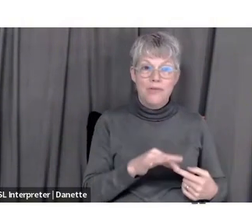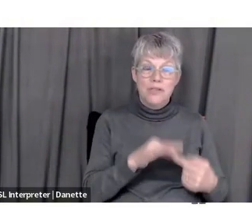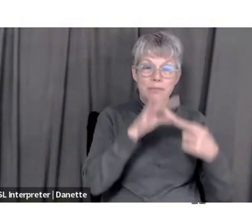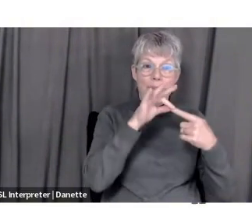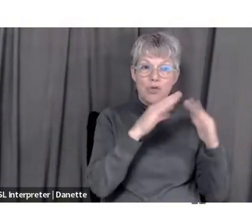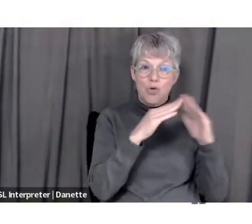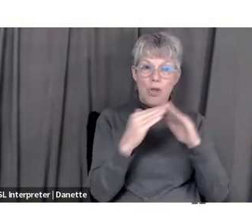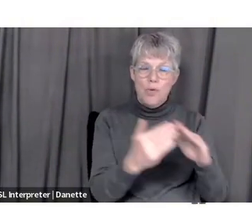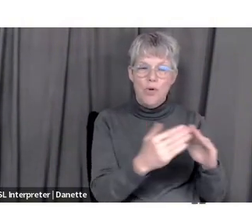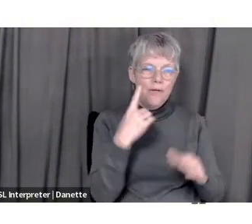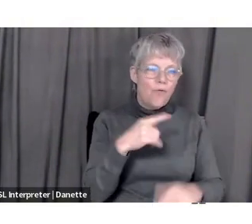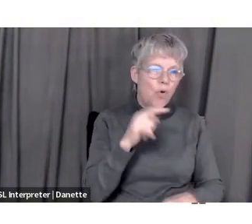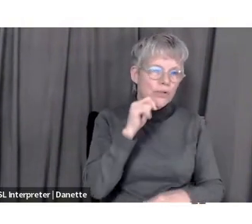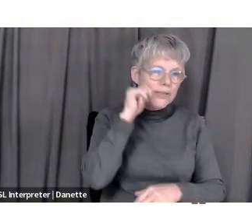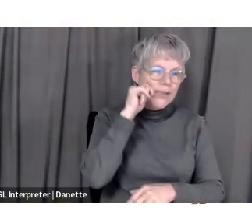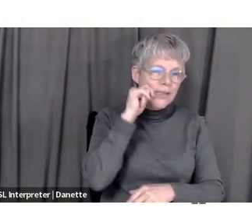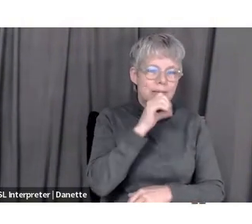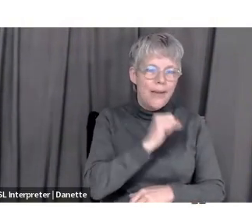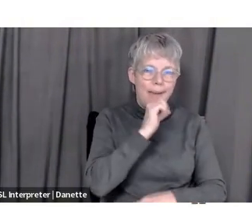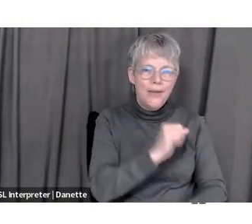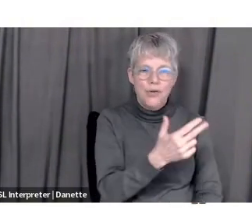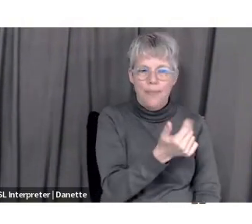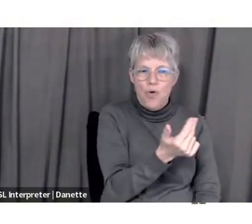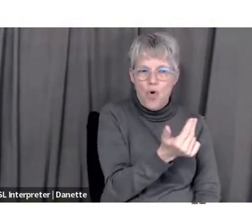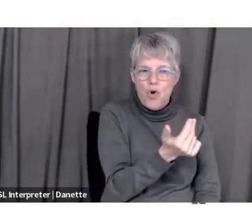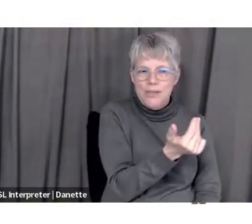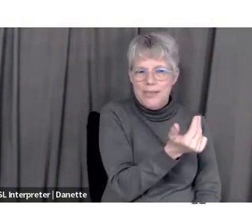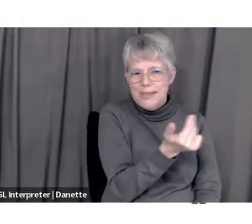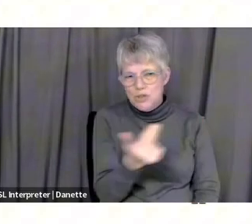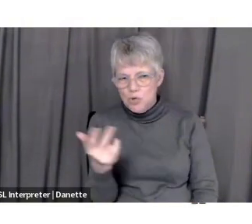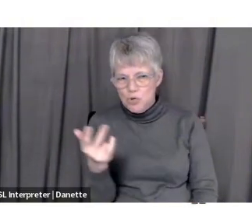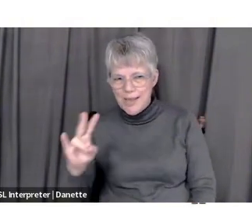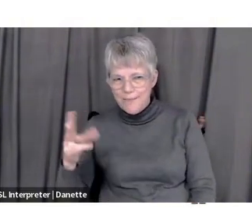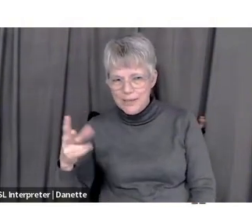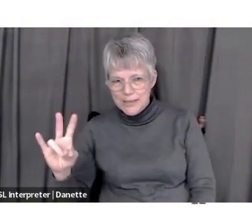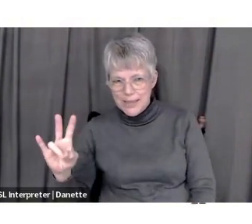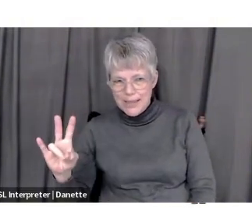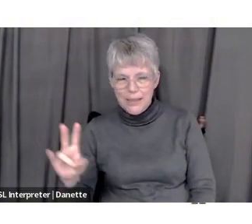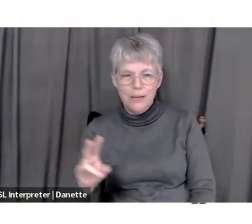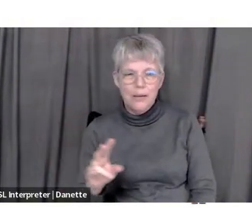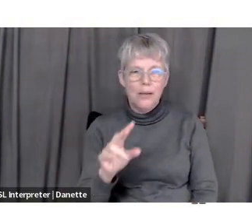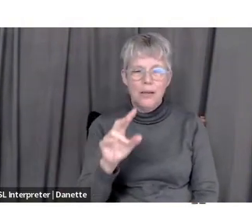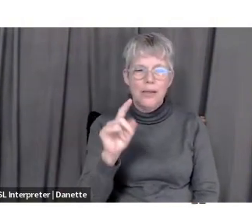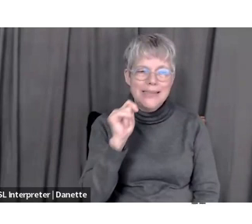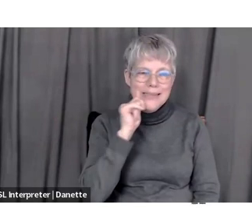We do have a special community for teens aged 13 to 17 years that's called Teen Scene.